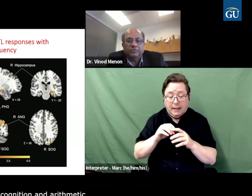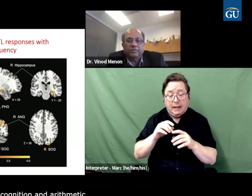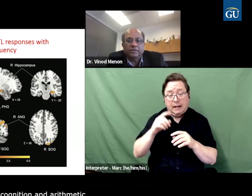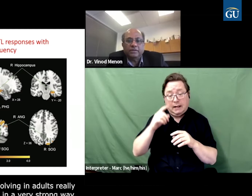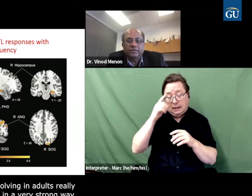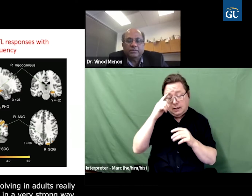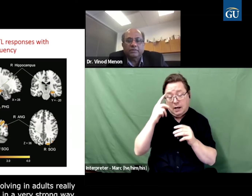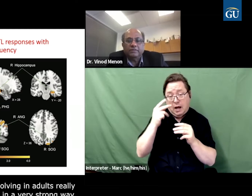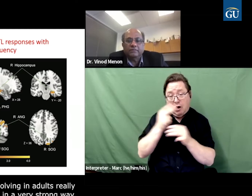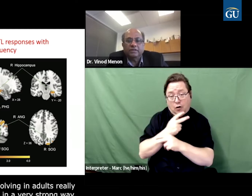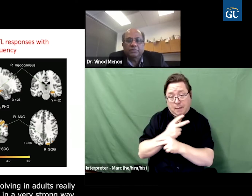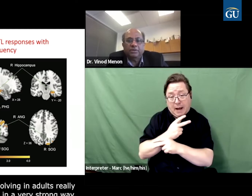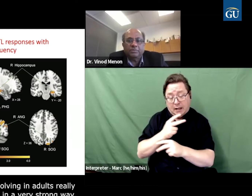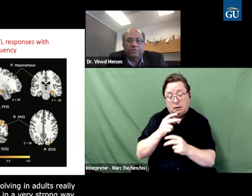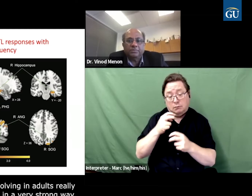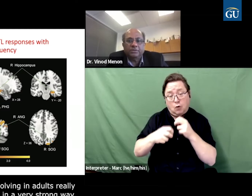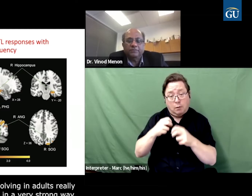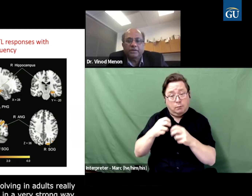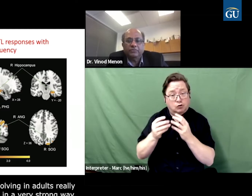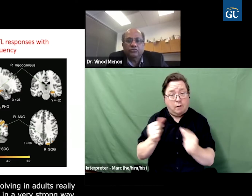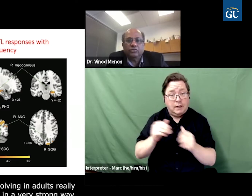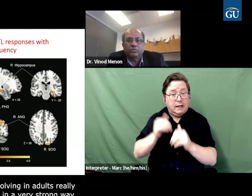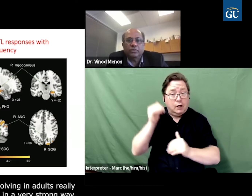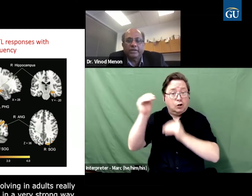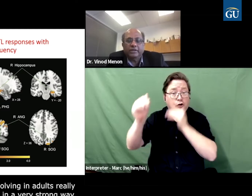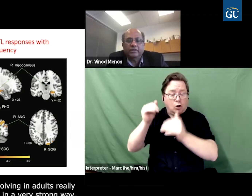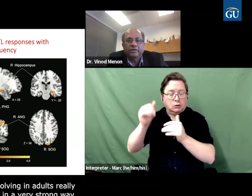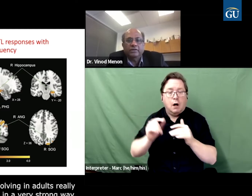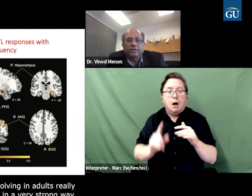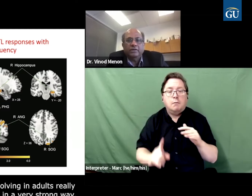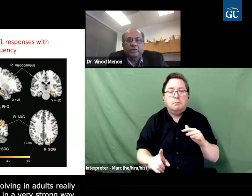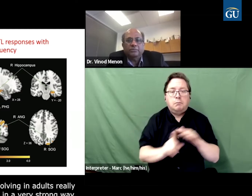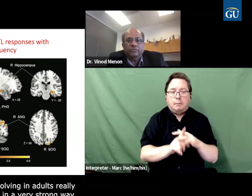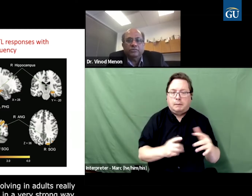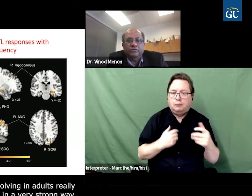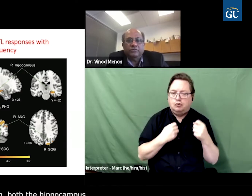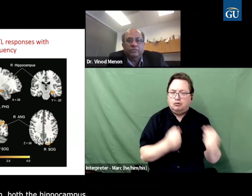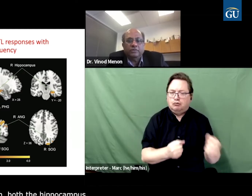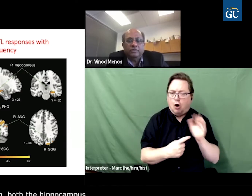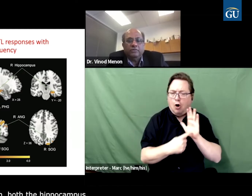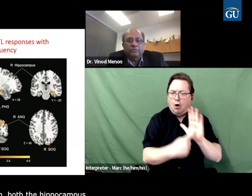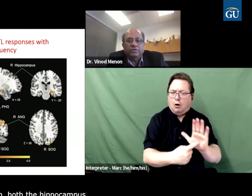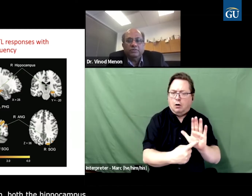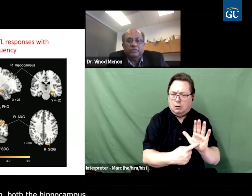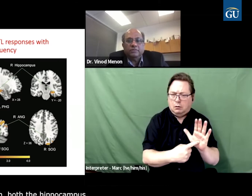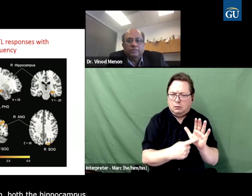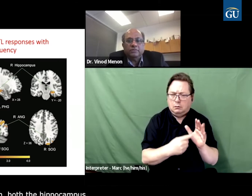arithmetic problem solving in adults really popped up in a very strong way